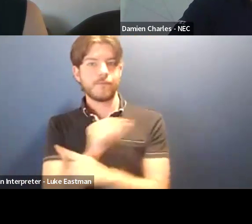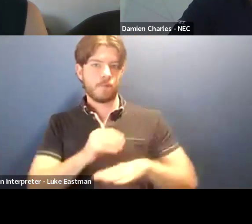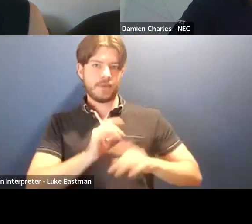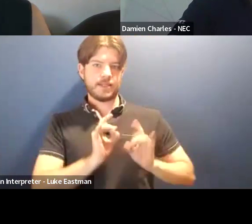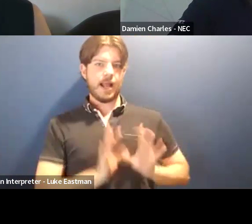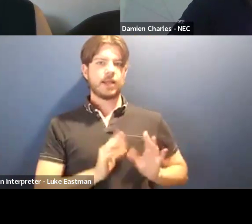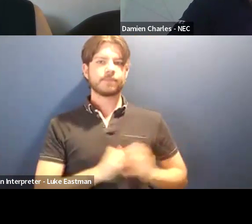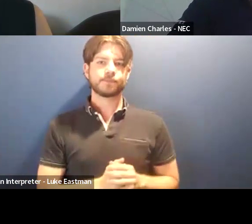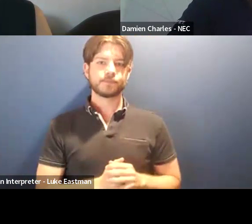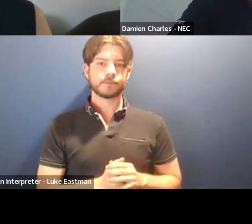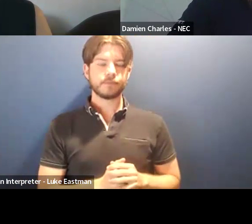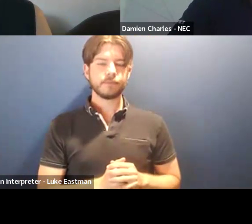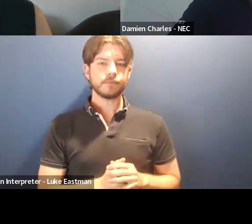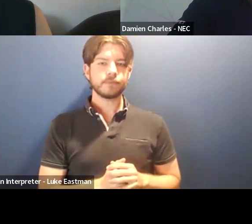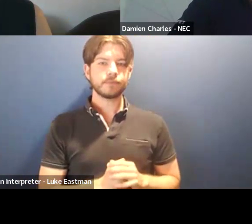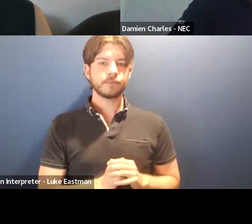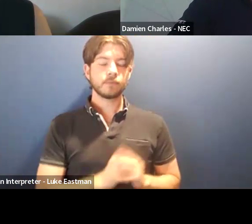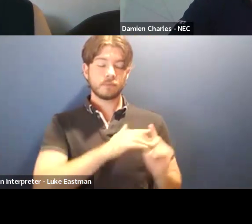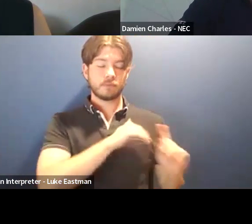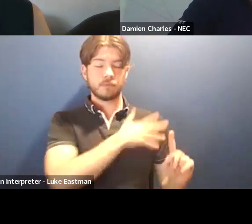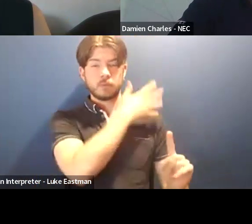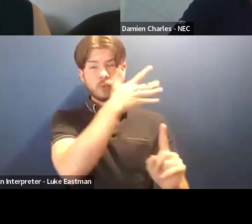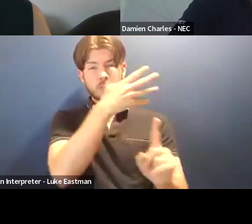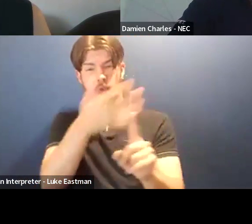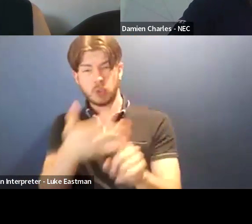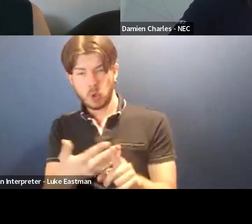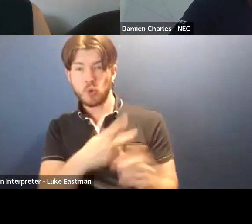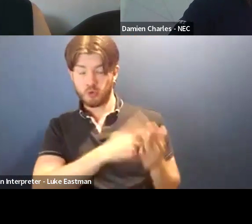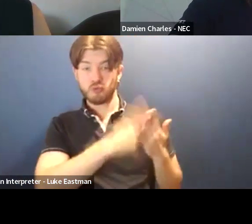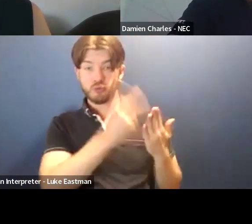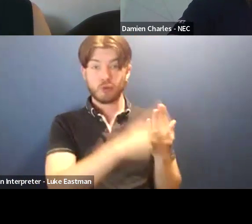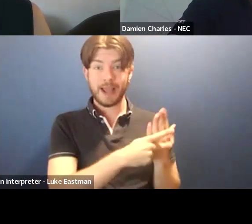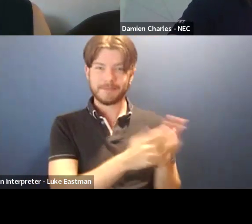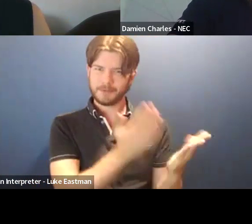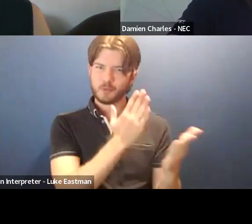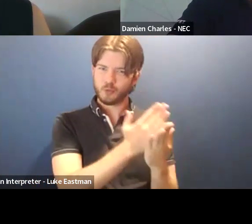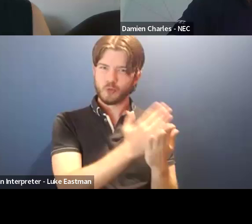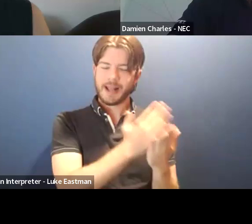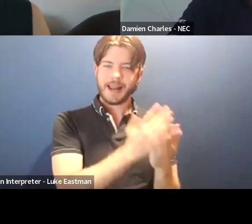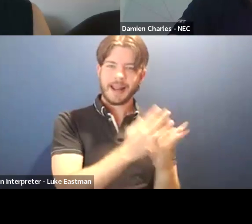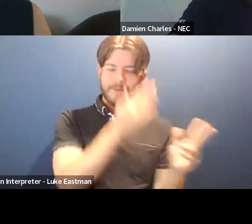across that time, a lot of those programs have really been looking as